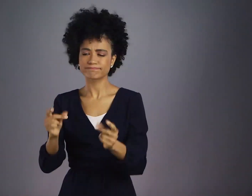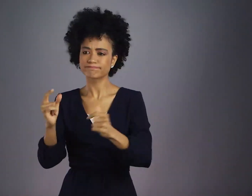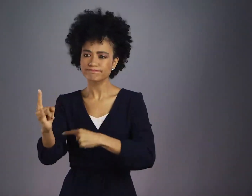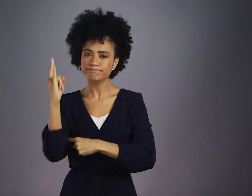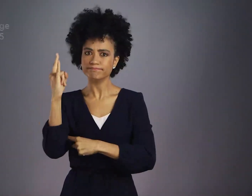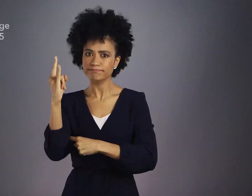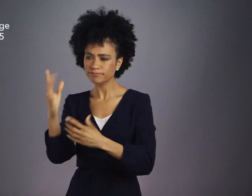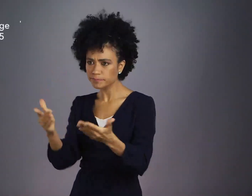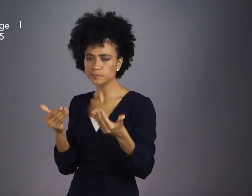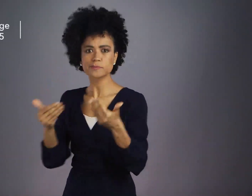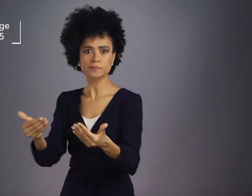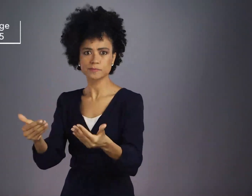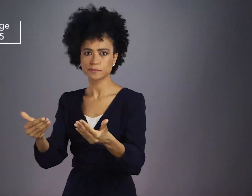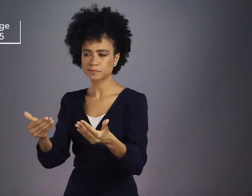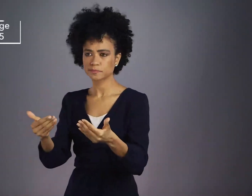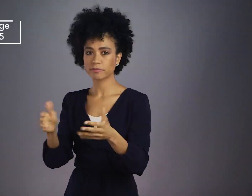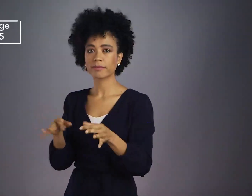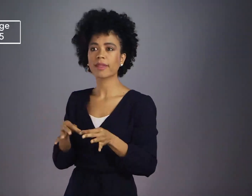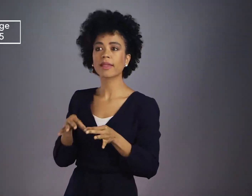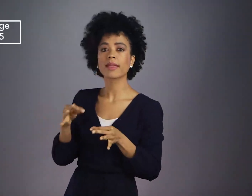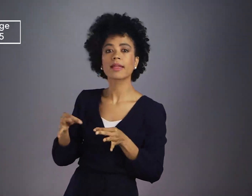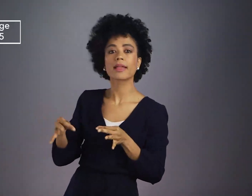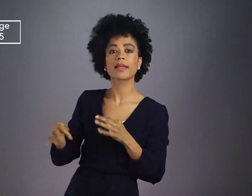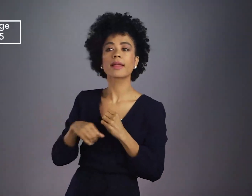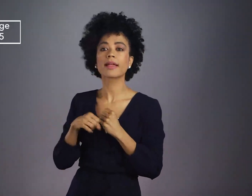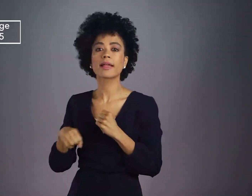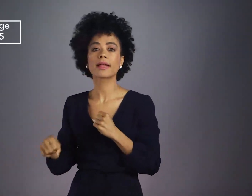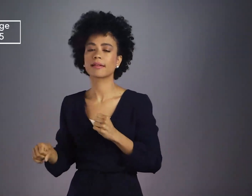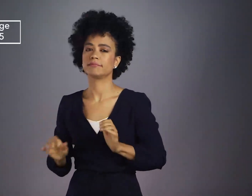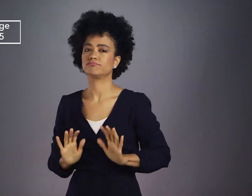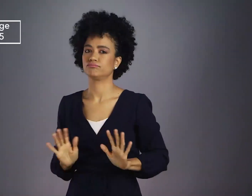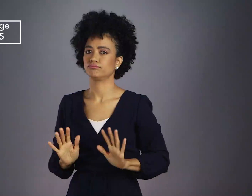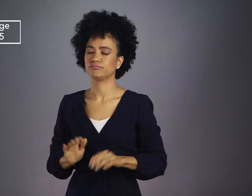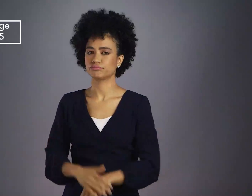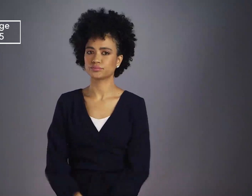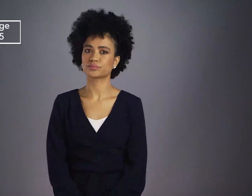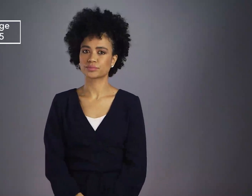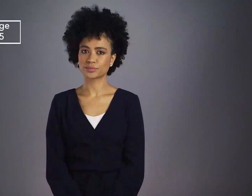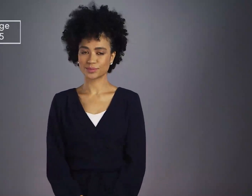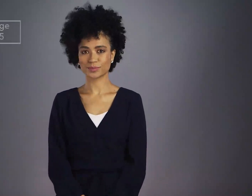But we must not use this as a mere excuse to postpone.